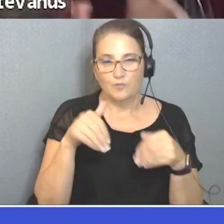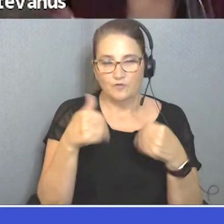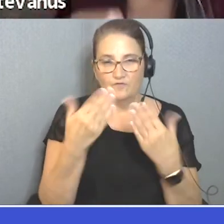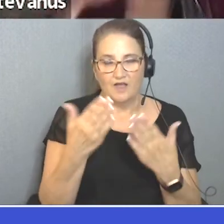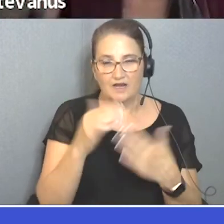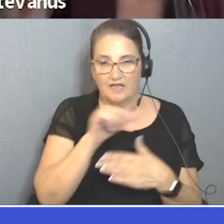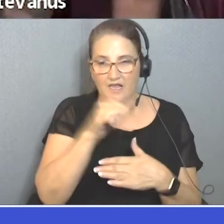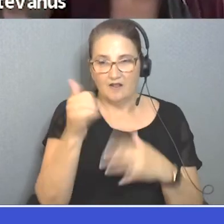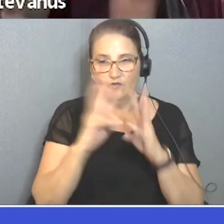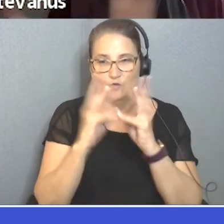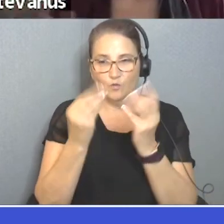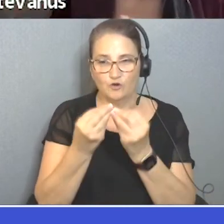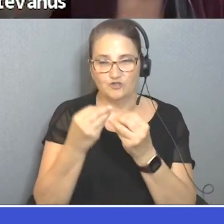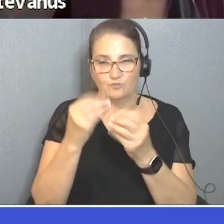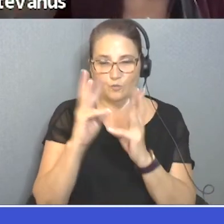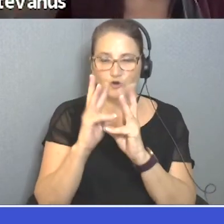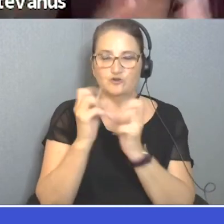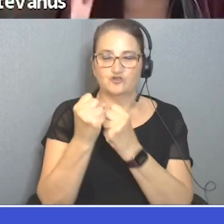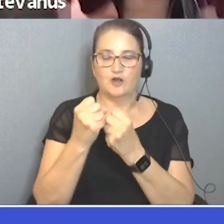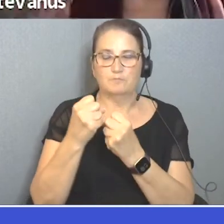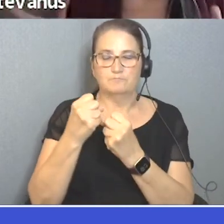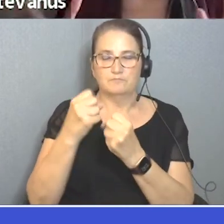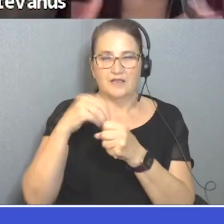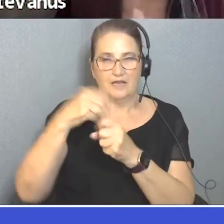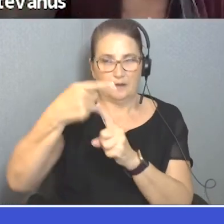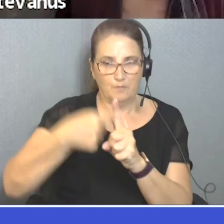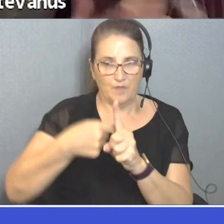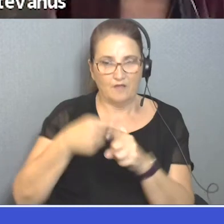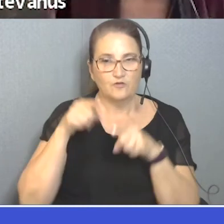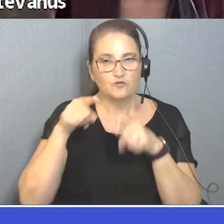So we will be offering another workshop in about a month, and